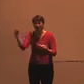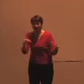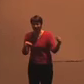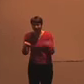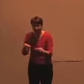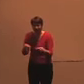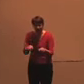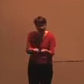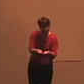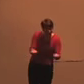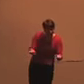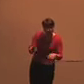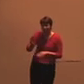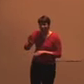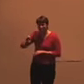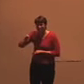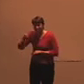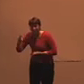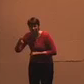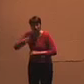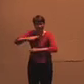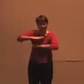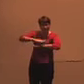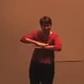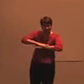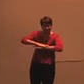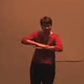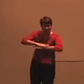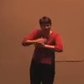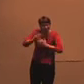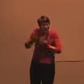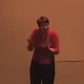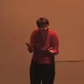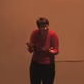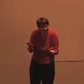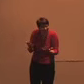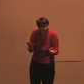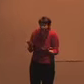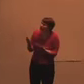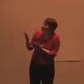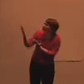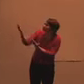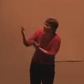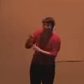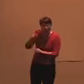then it shows in here, you cannot say what it is or what is